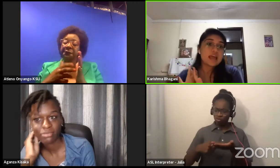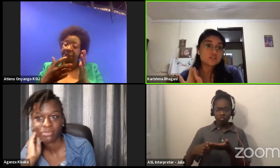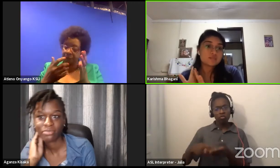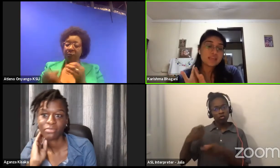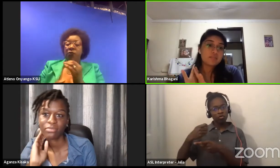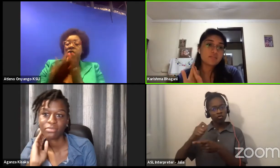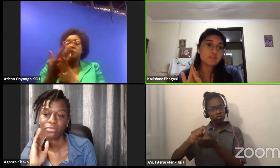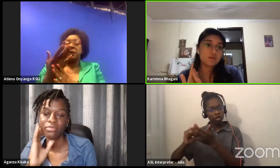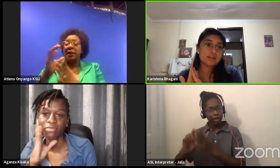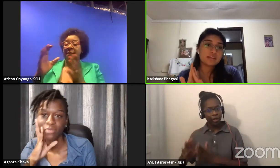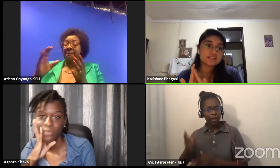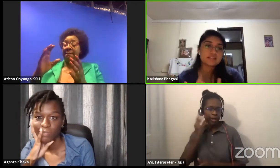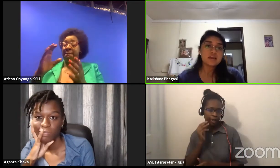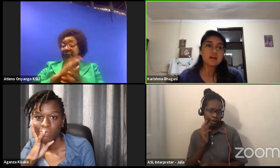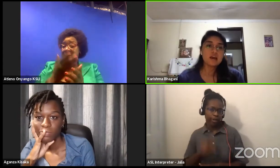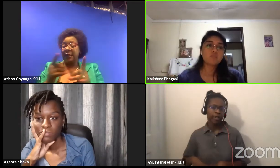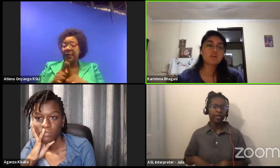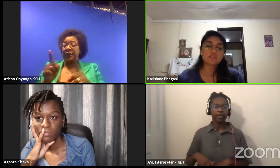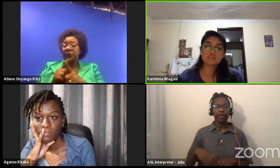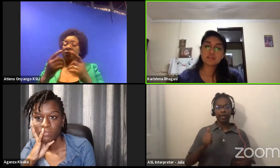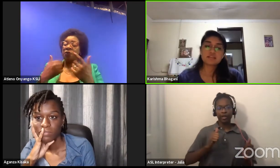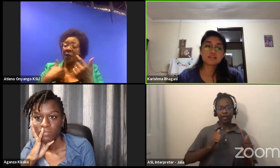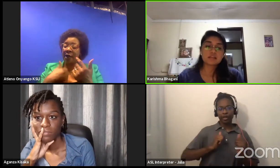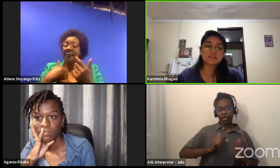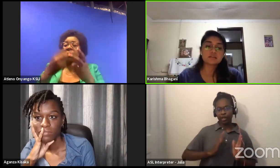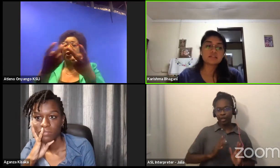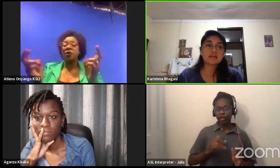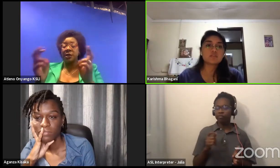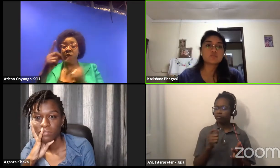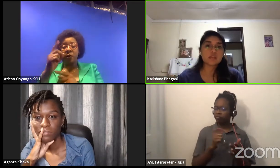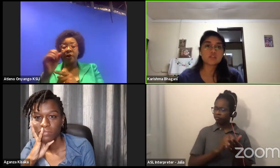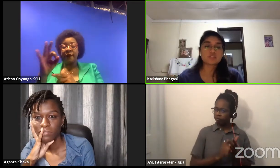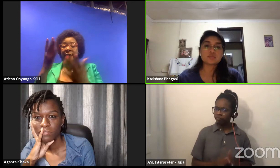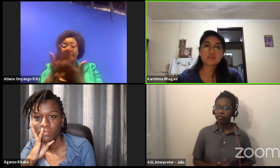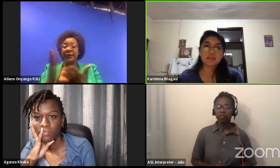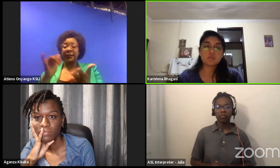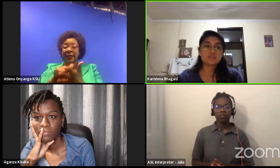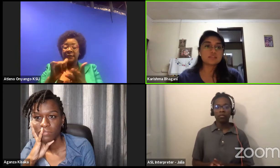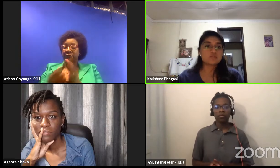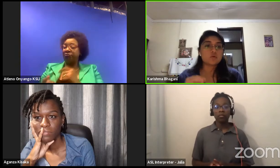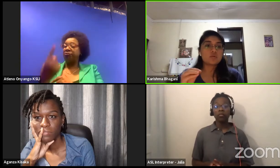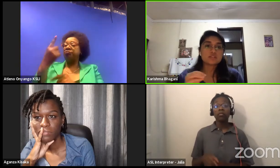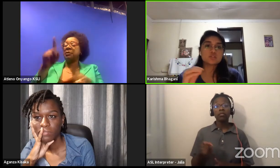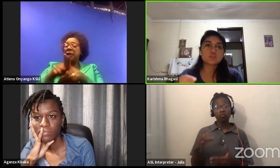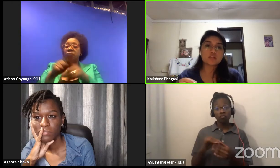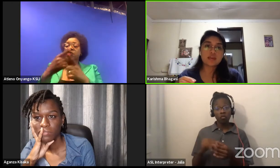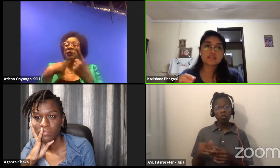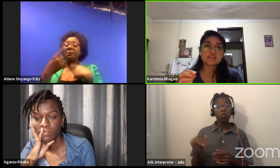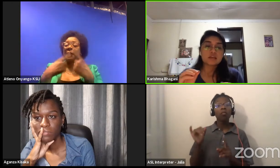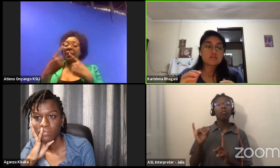as you're speaking about the audience. One of the things that stuck out to me as you were speaking was this was this notion that